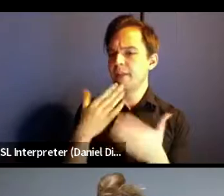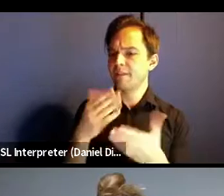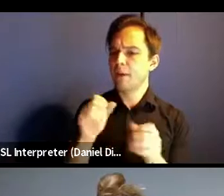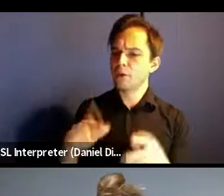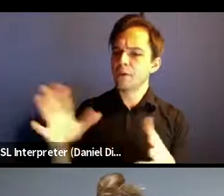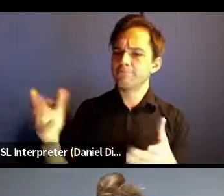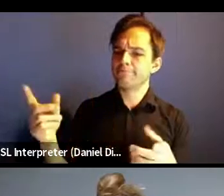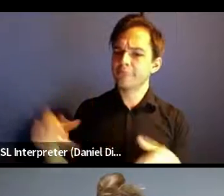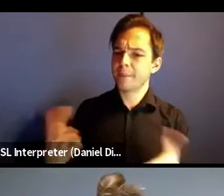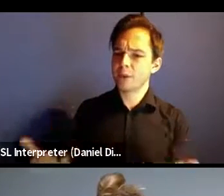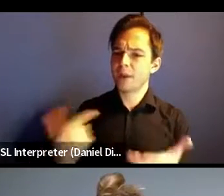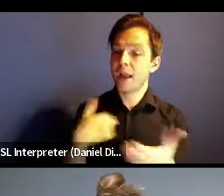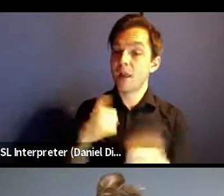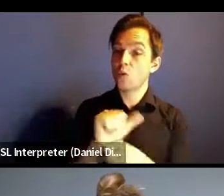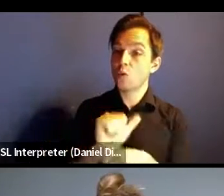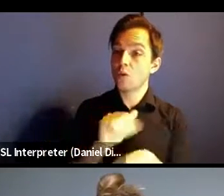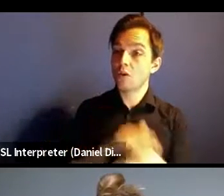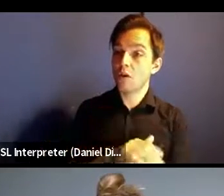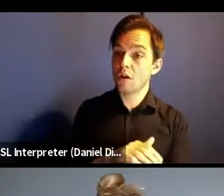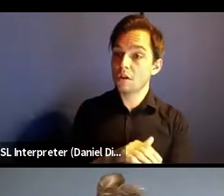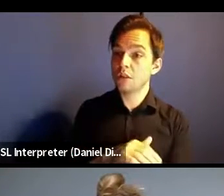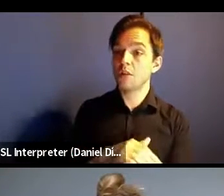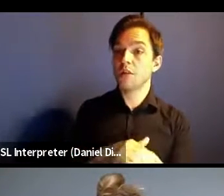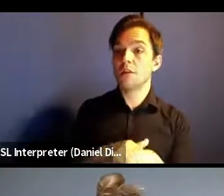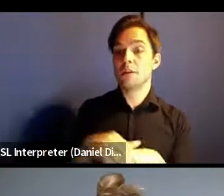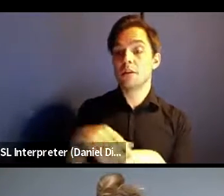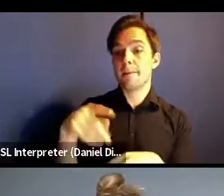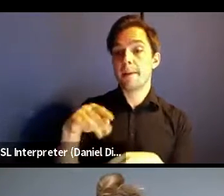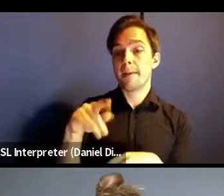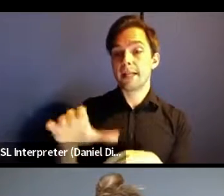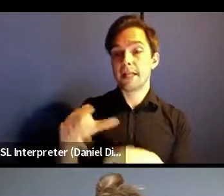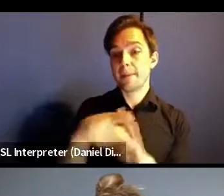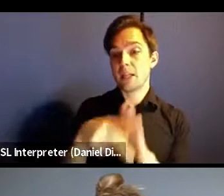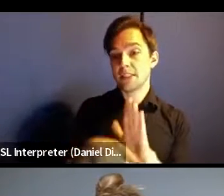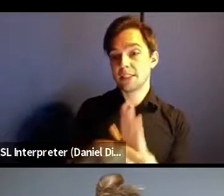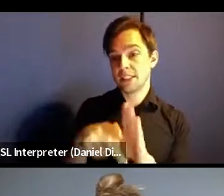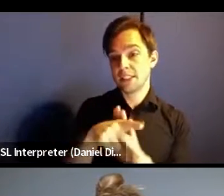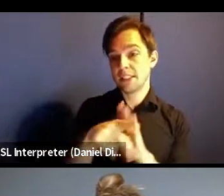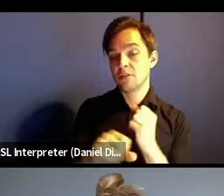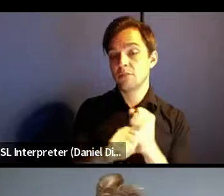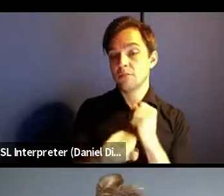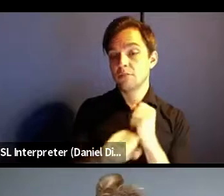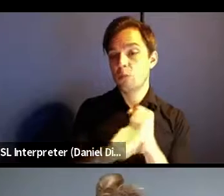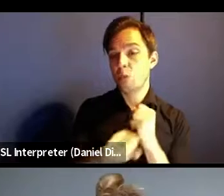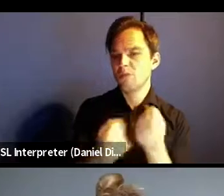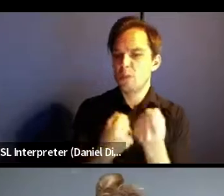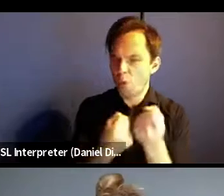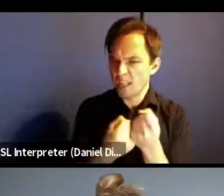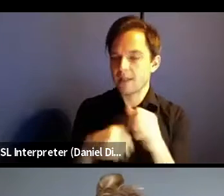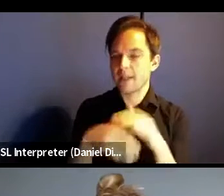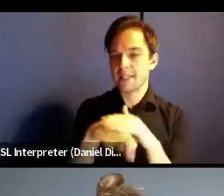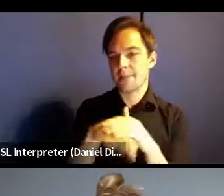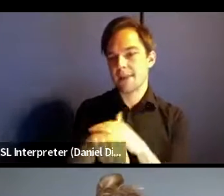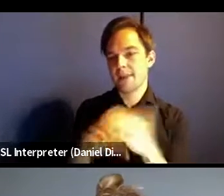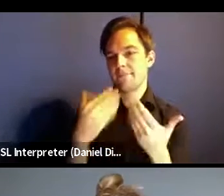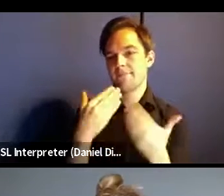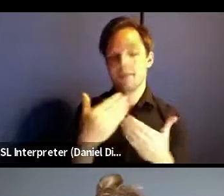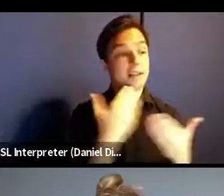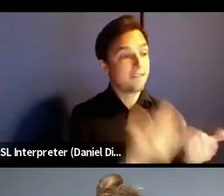I work on the Public Policy Team at Facebook supporting and accessibility. Yeah, thank you for coming. Karen?